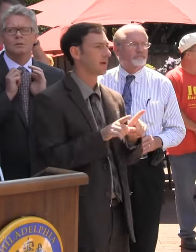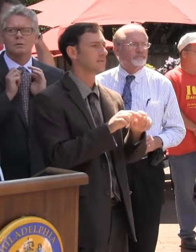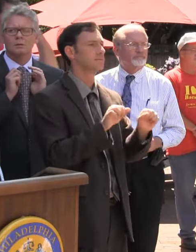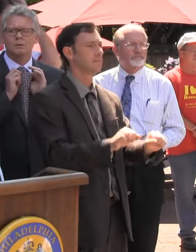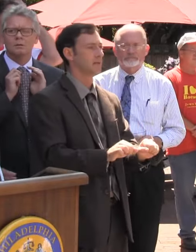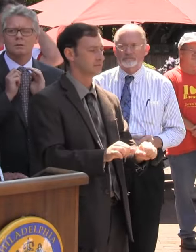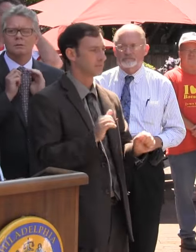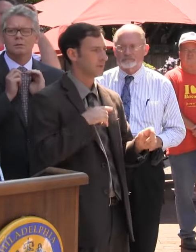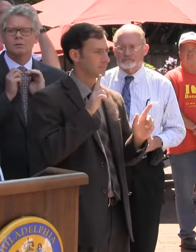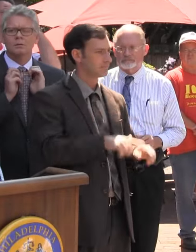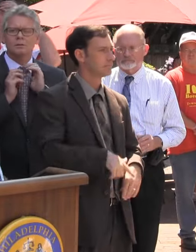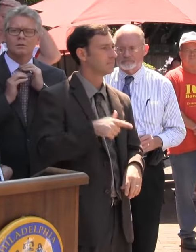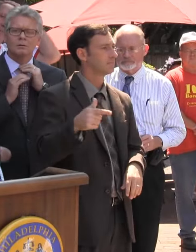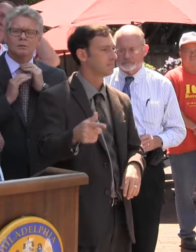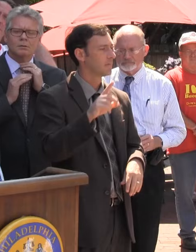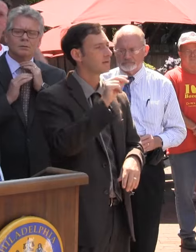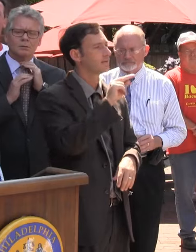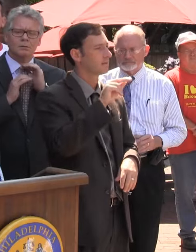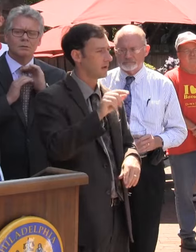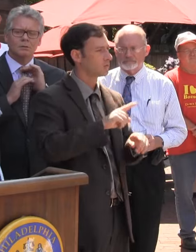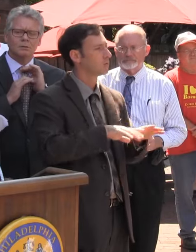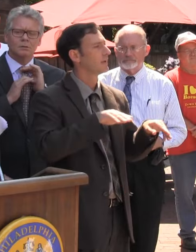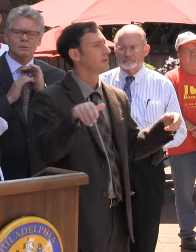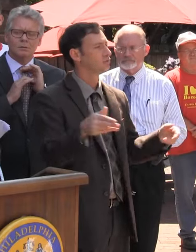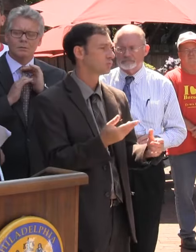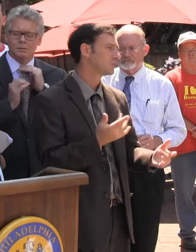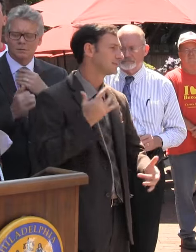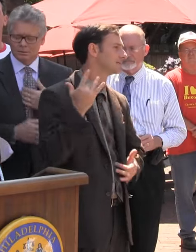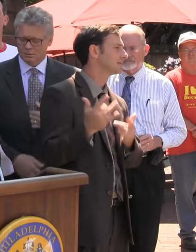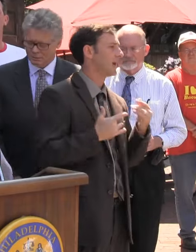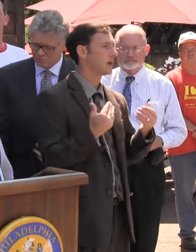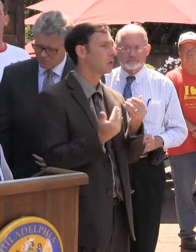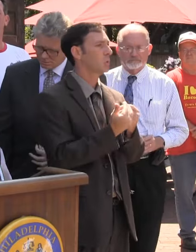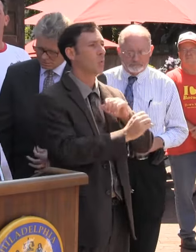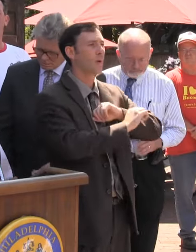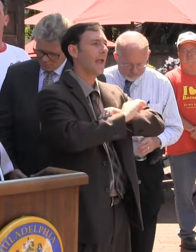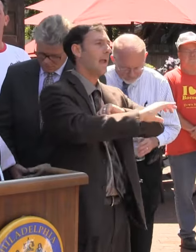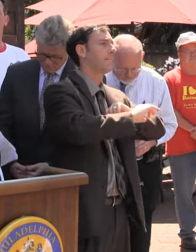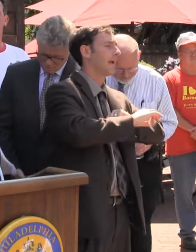let me turn the podium over to Donna to introduce an exciting new campaign that will engage